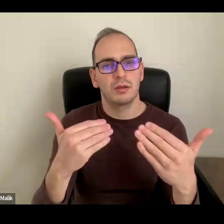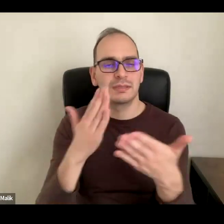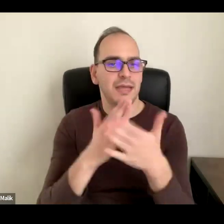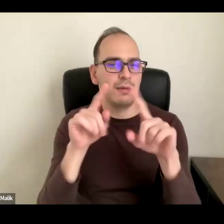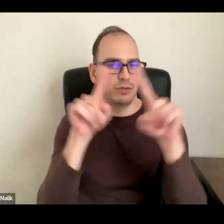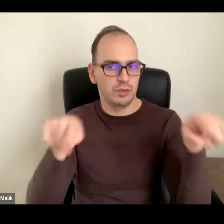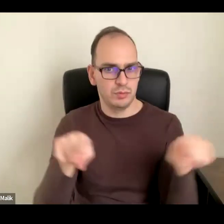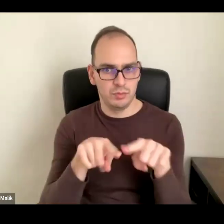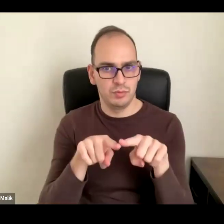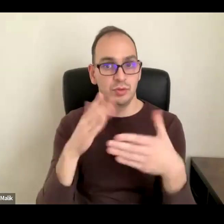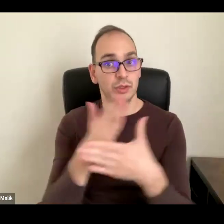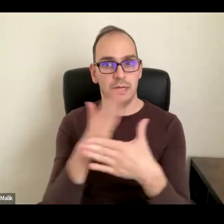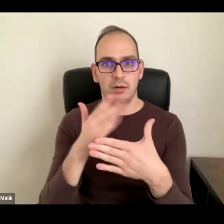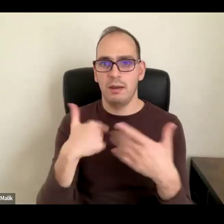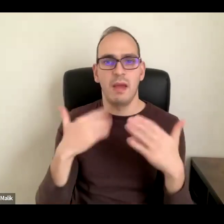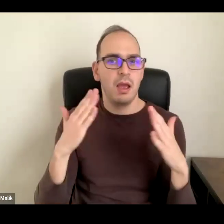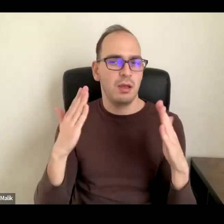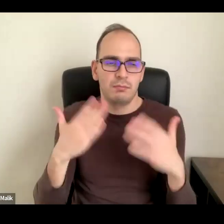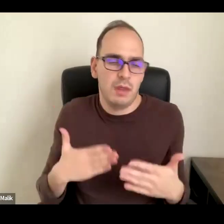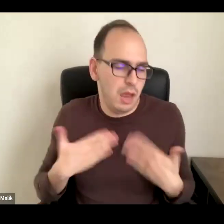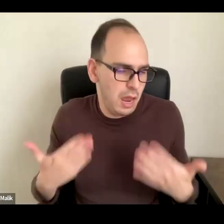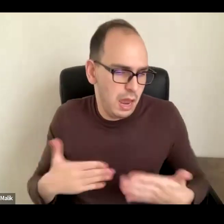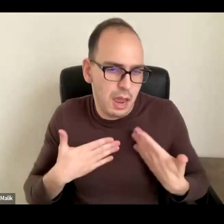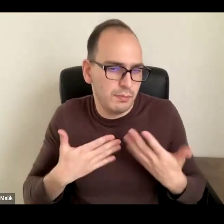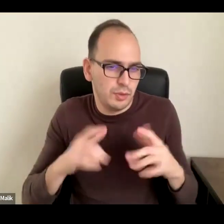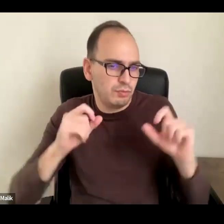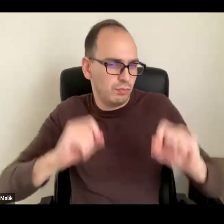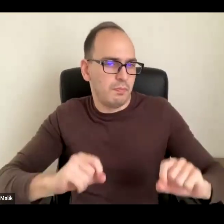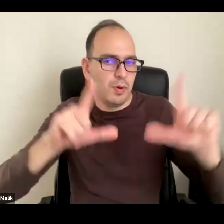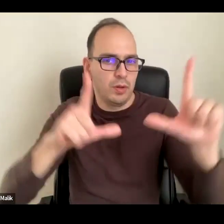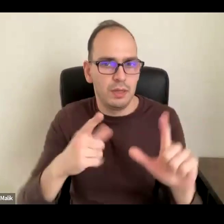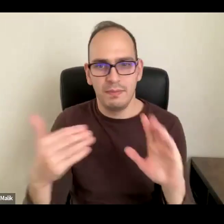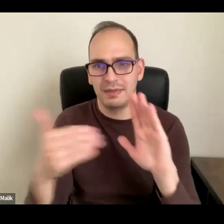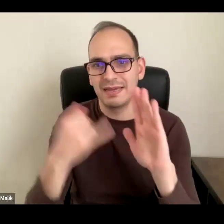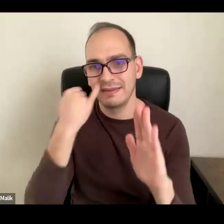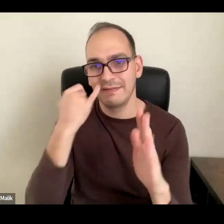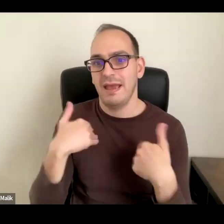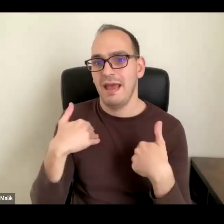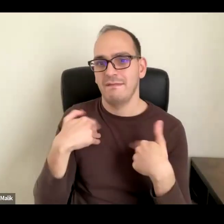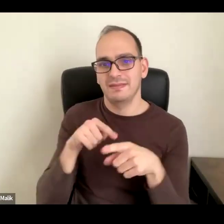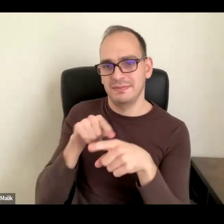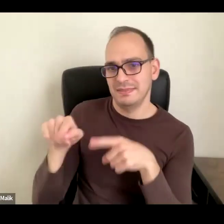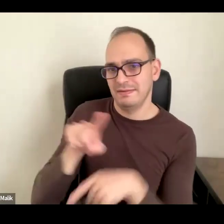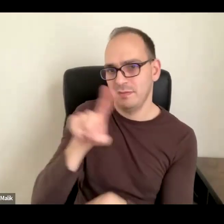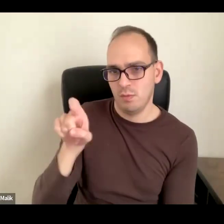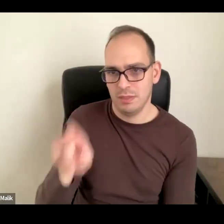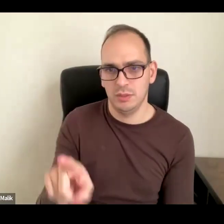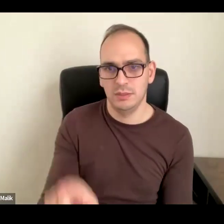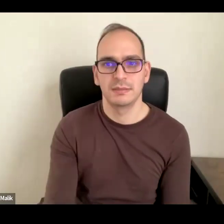although be happy to share if we if there are specific questions. And I'm doing that